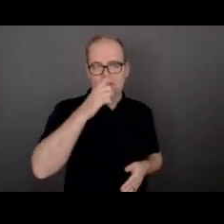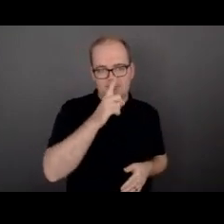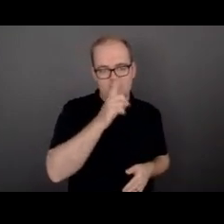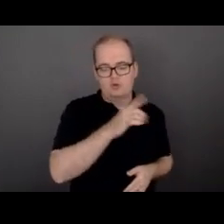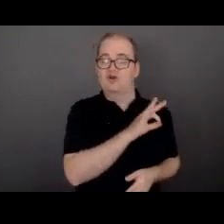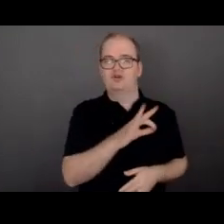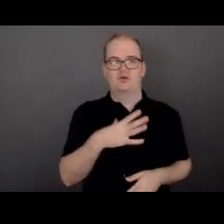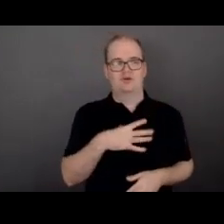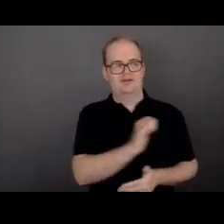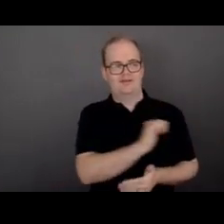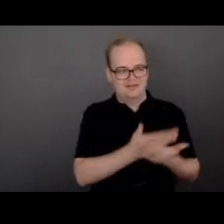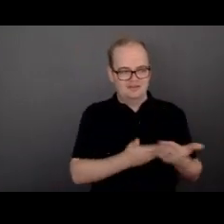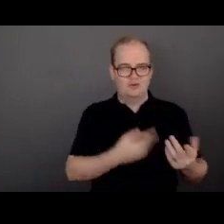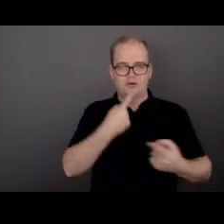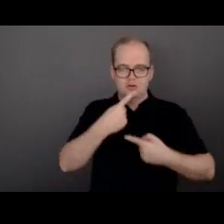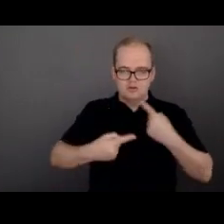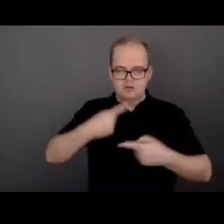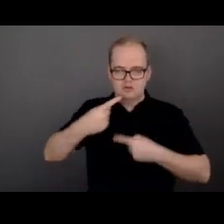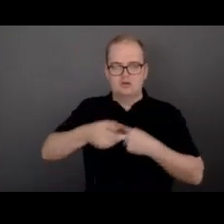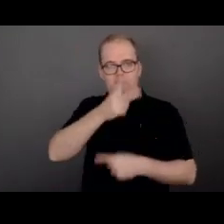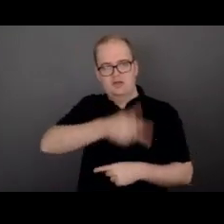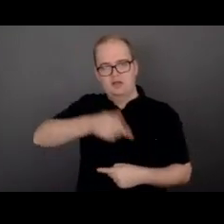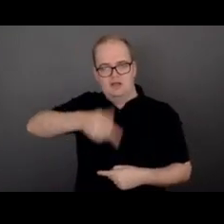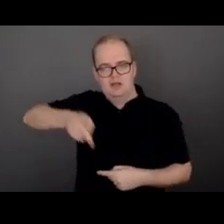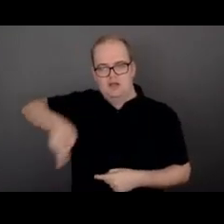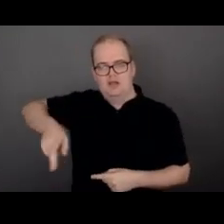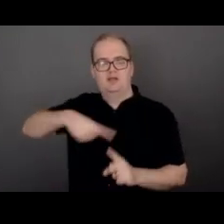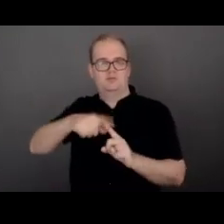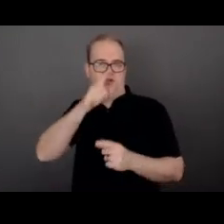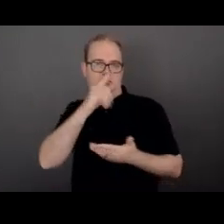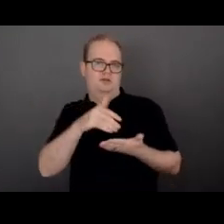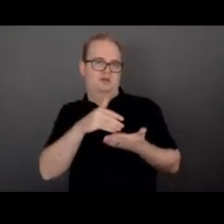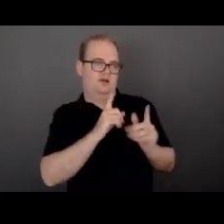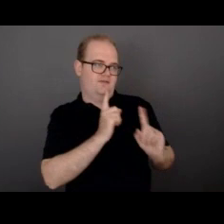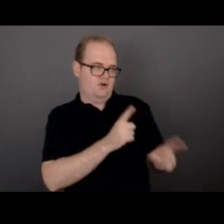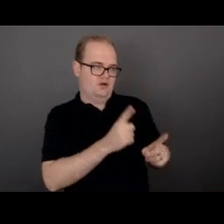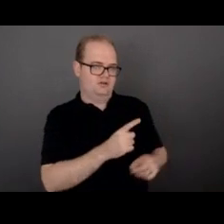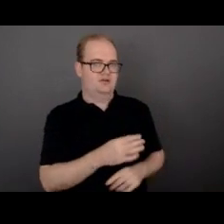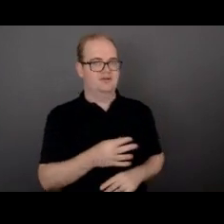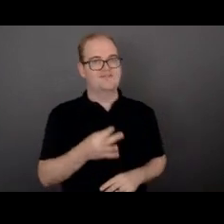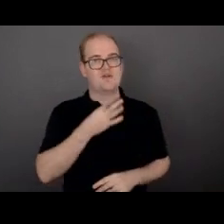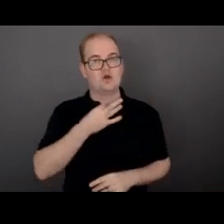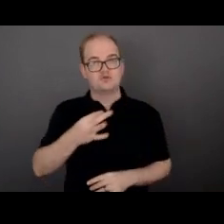advice. Vulnerable is a very broad term.